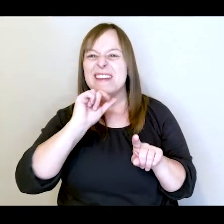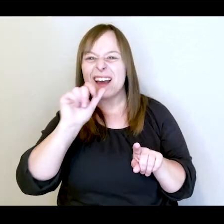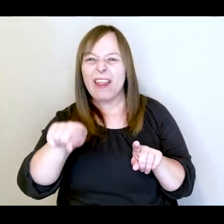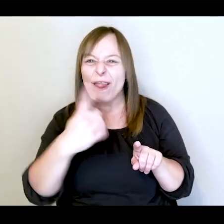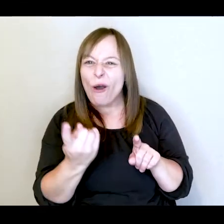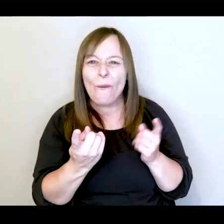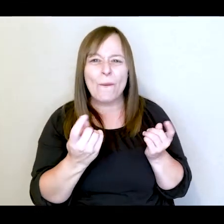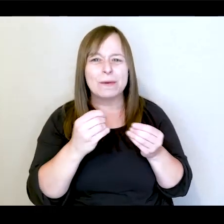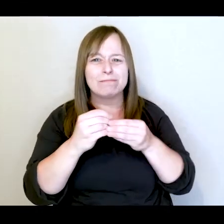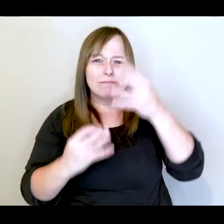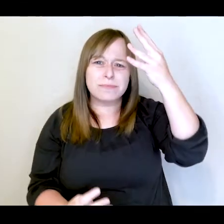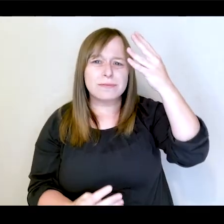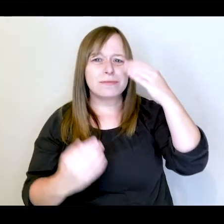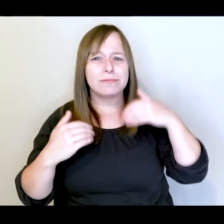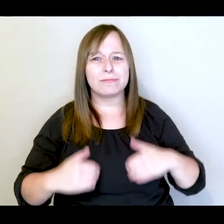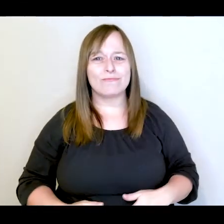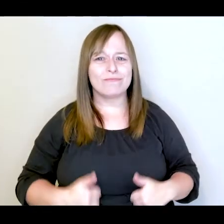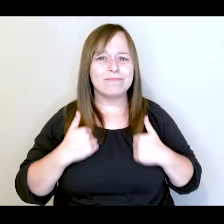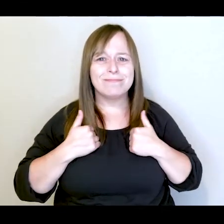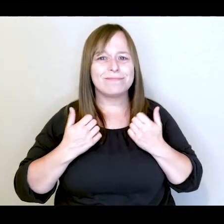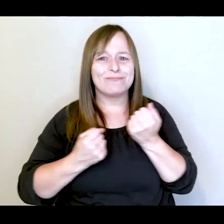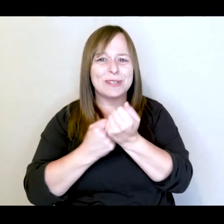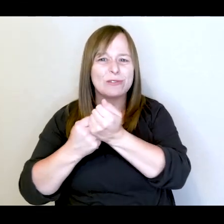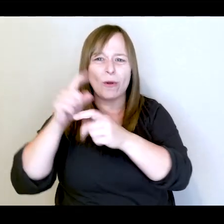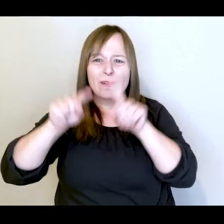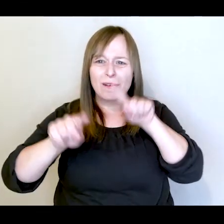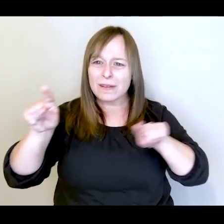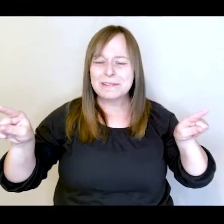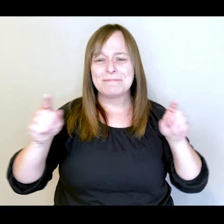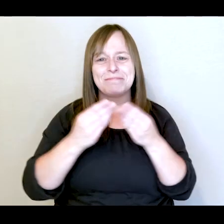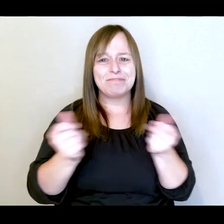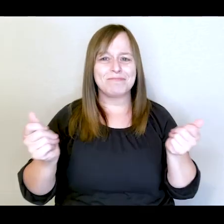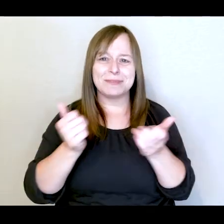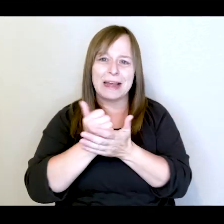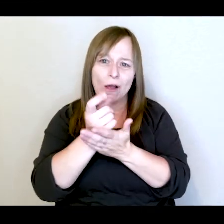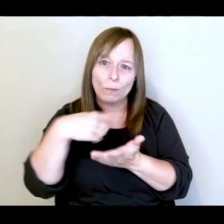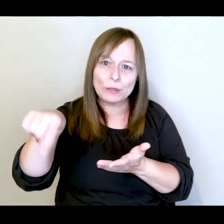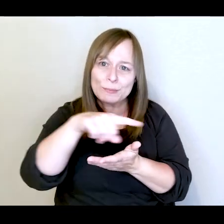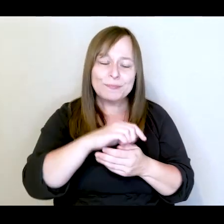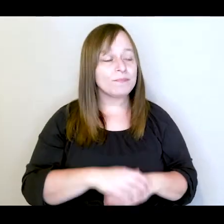not alone out there and there's definitely a variety of resources out there.